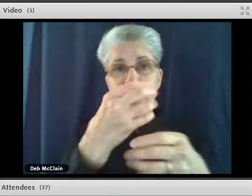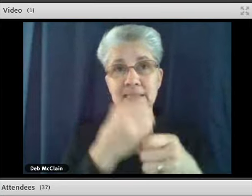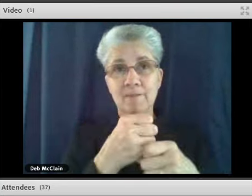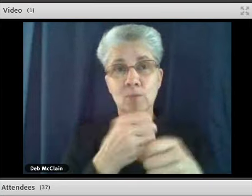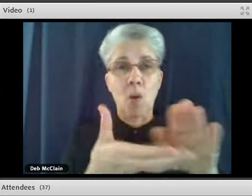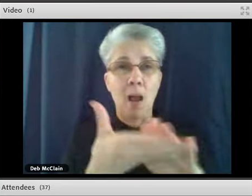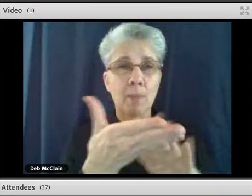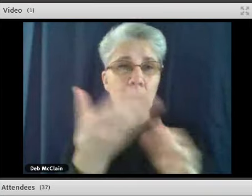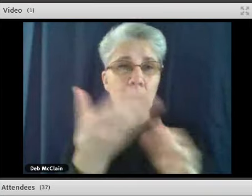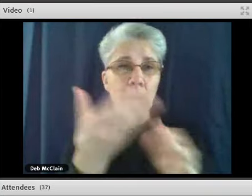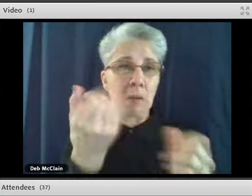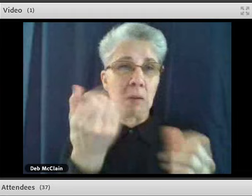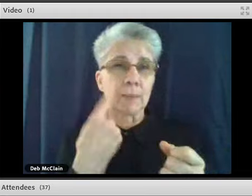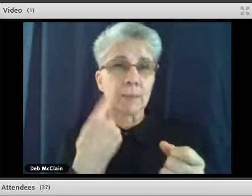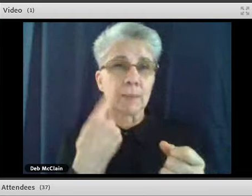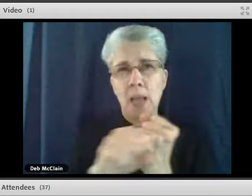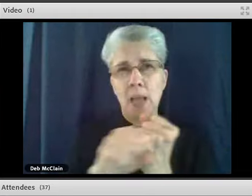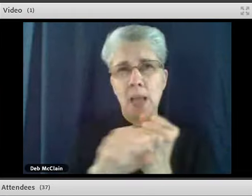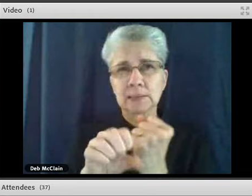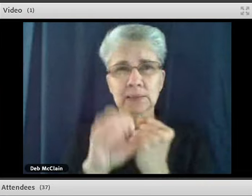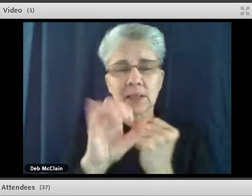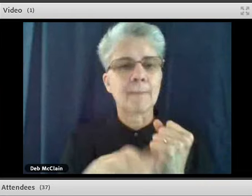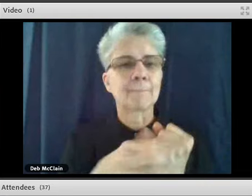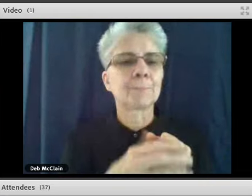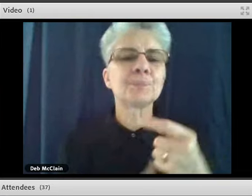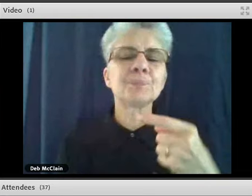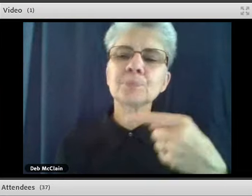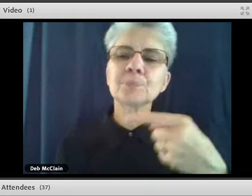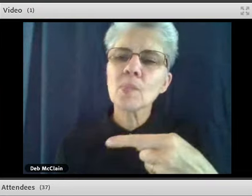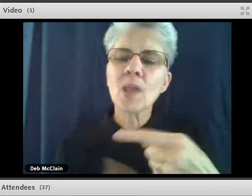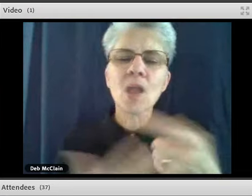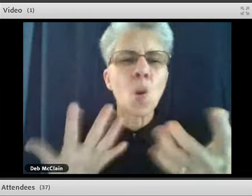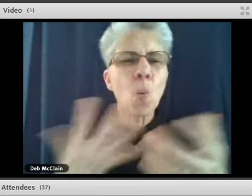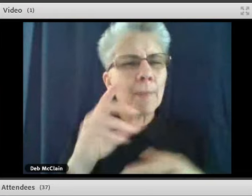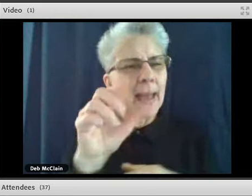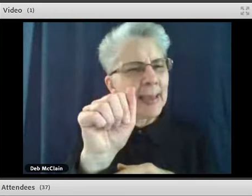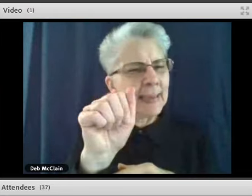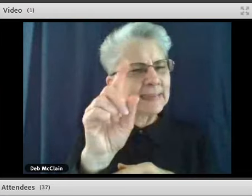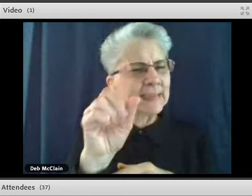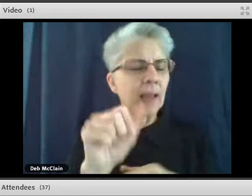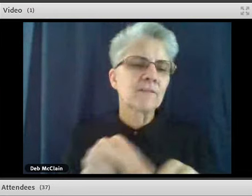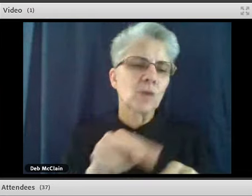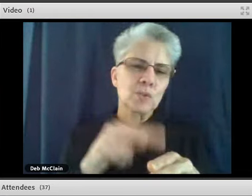perceivable, operable, understandable, and robust. So what about ADA?